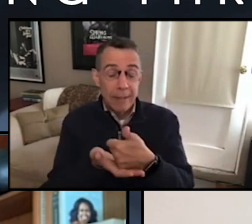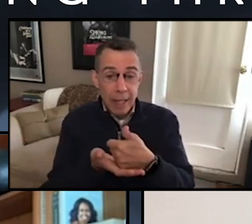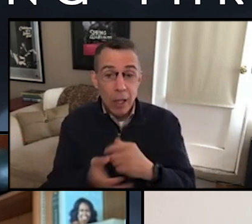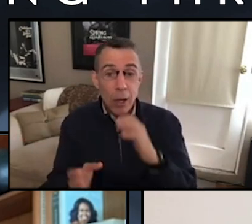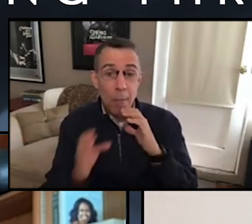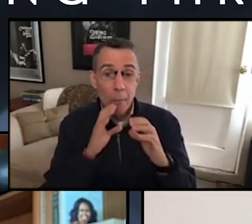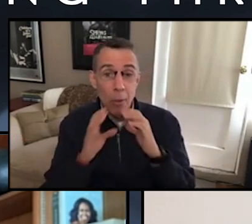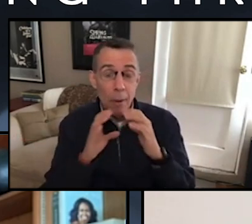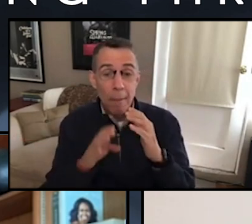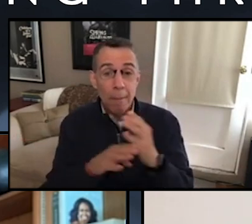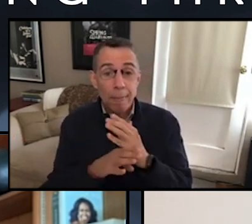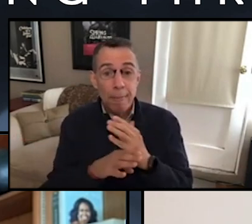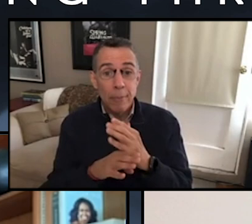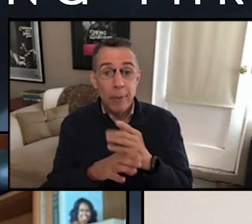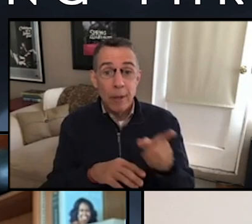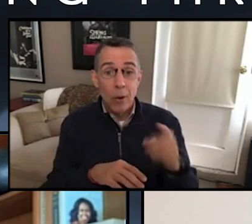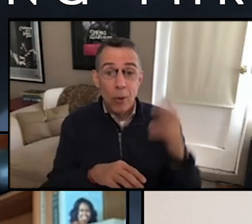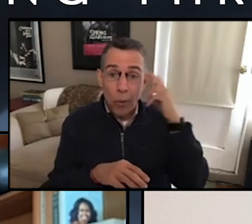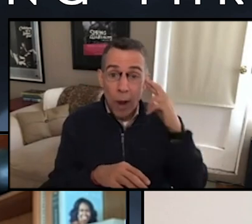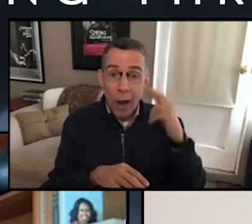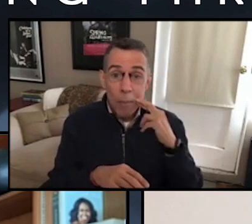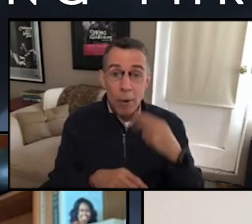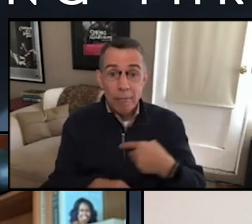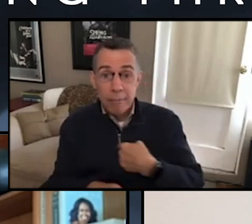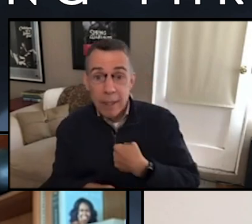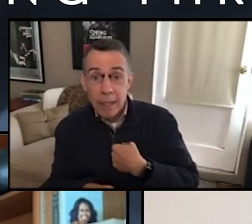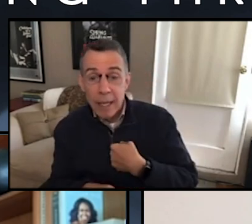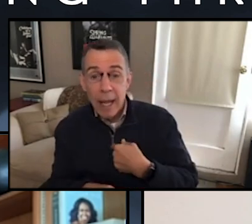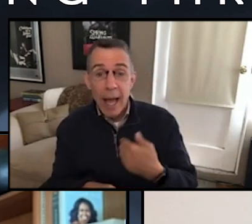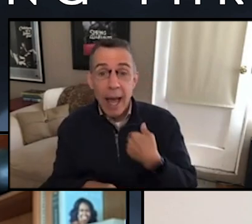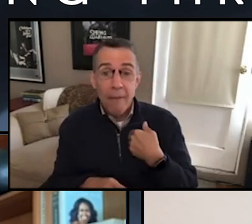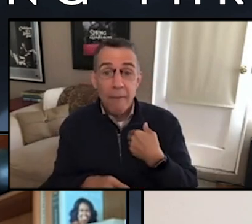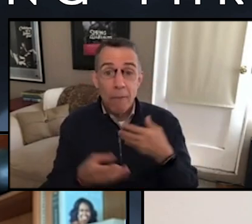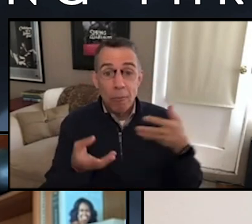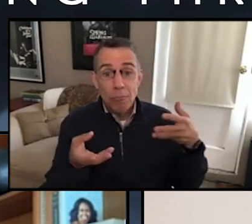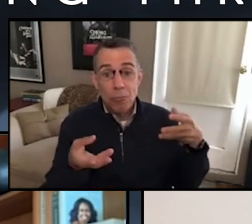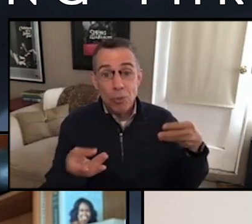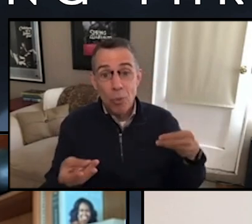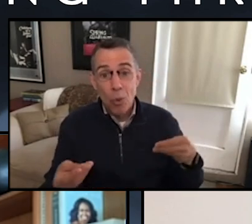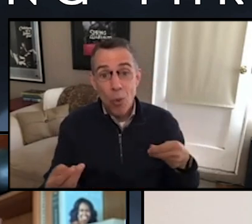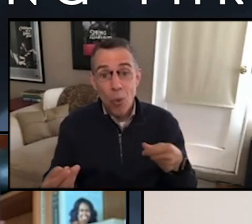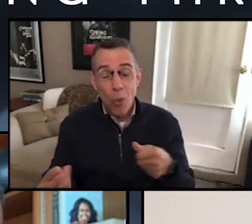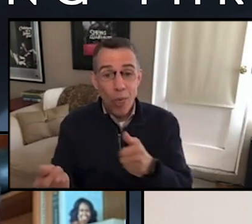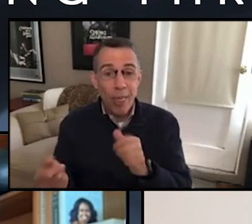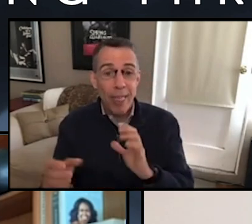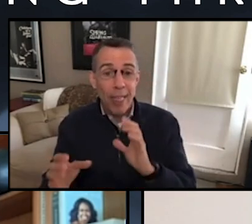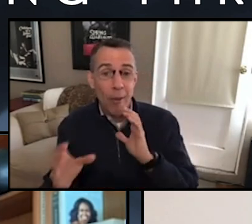between, Robert and myself, and have a really smooth process on set. Figure out